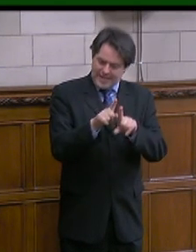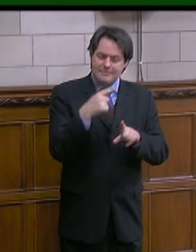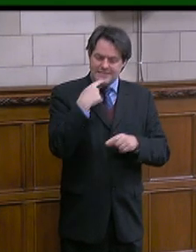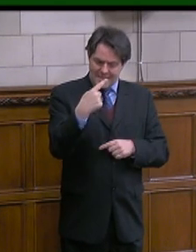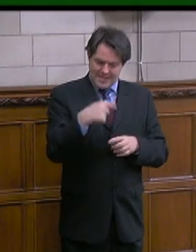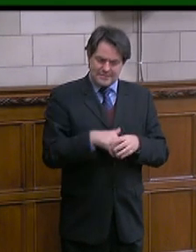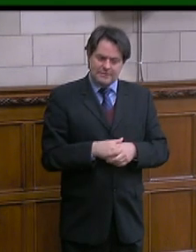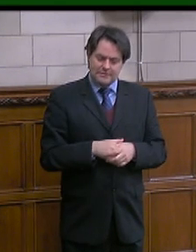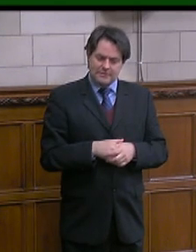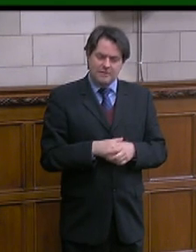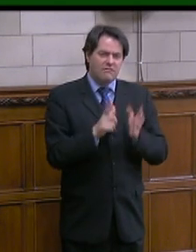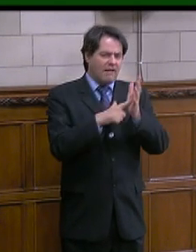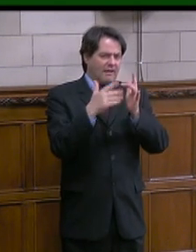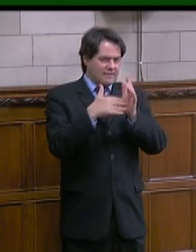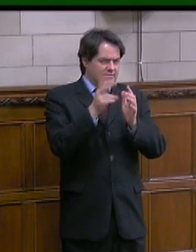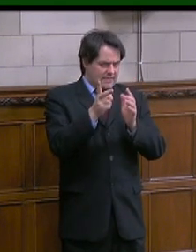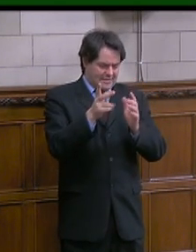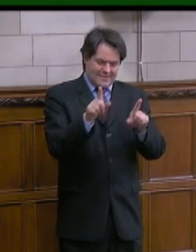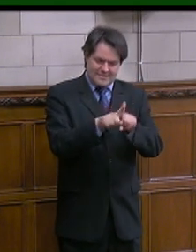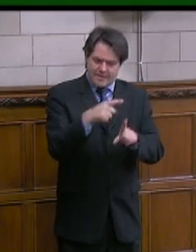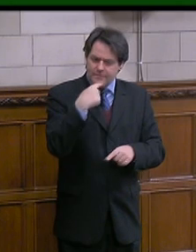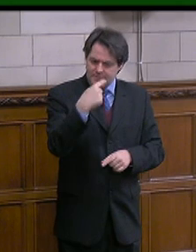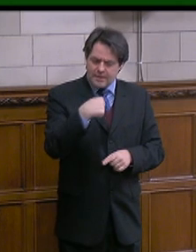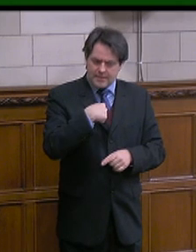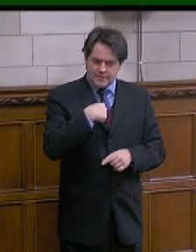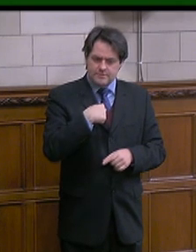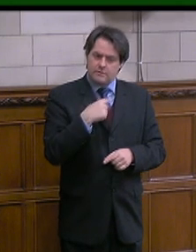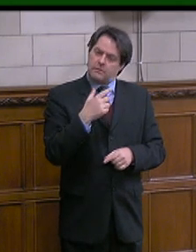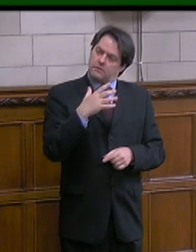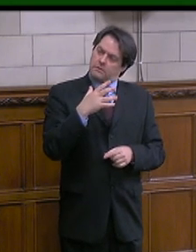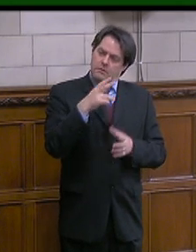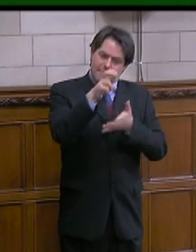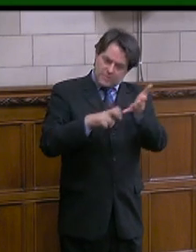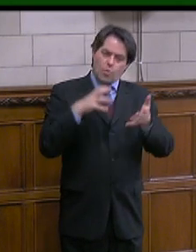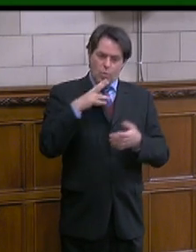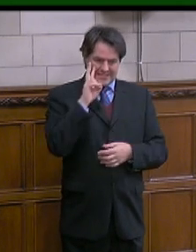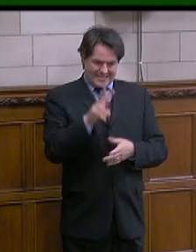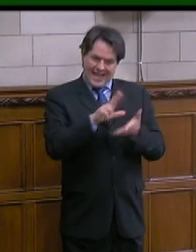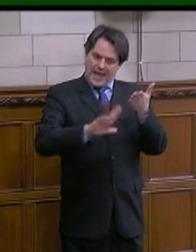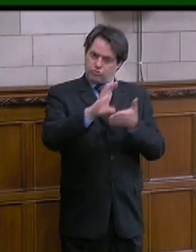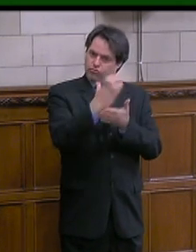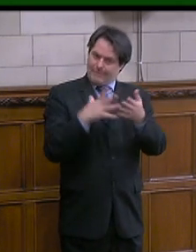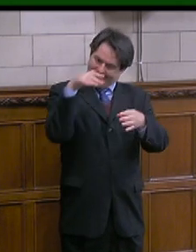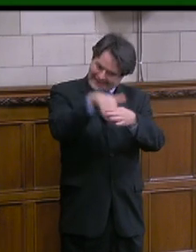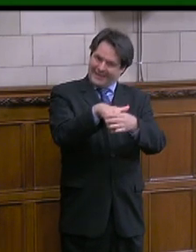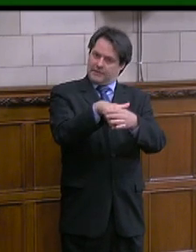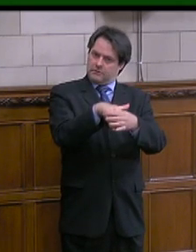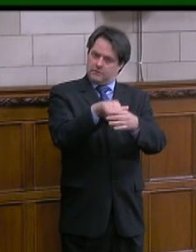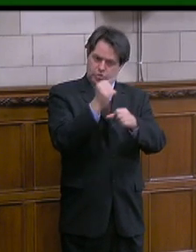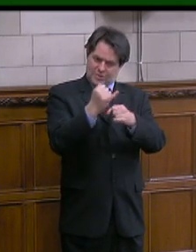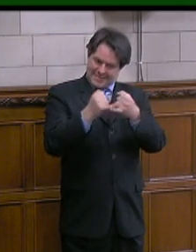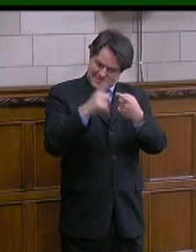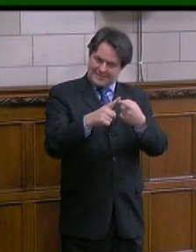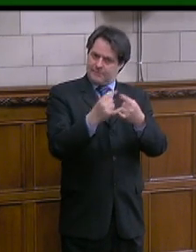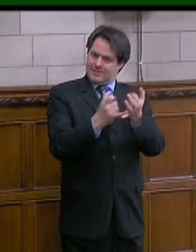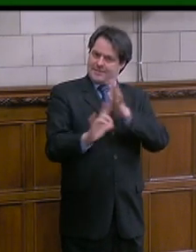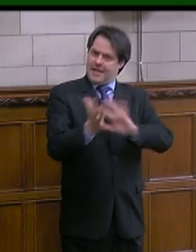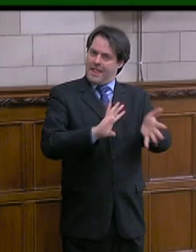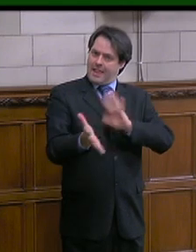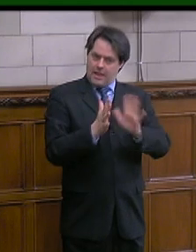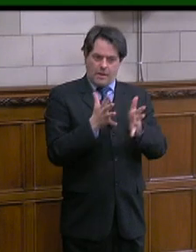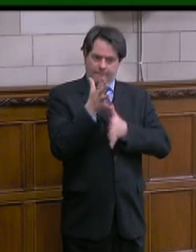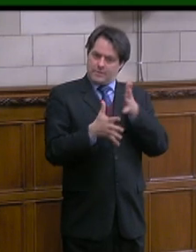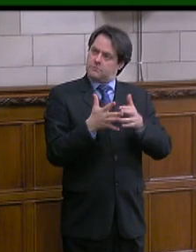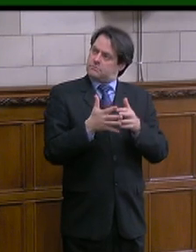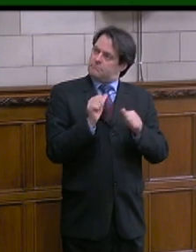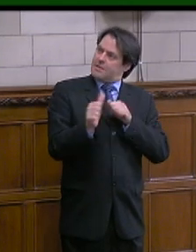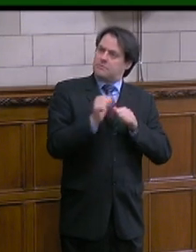The petitioners want BSL to be part of the national curriculum, giving better life chances